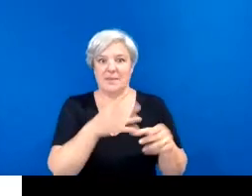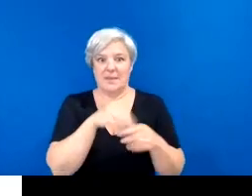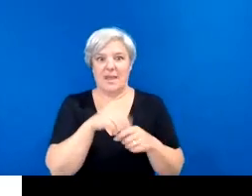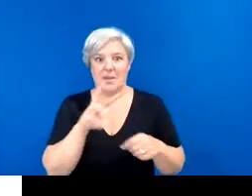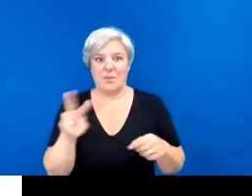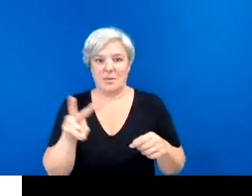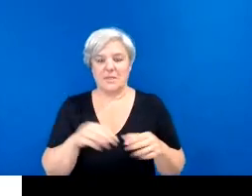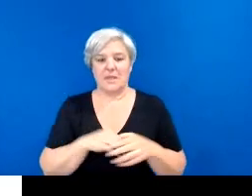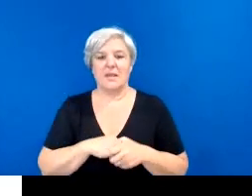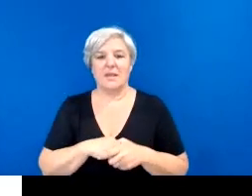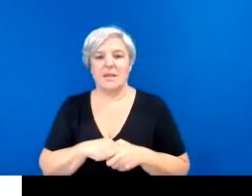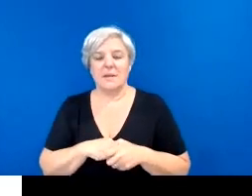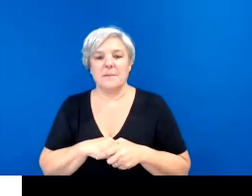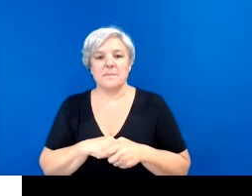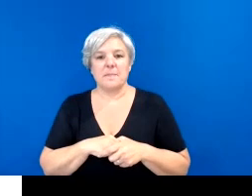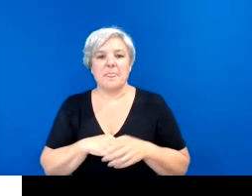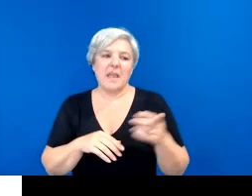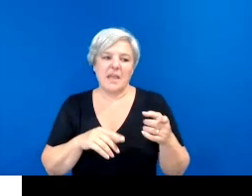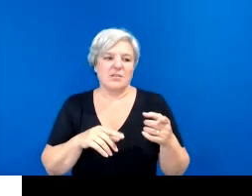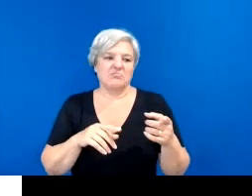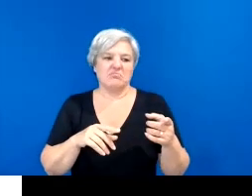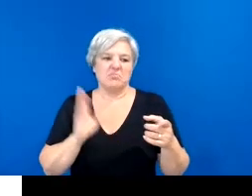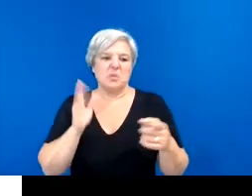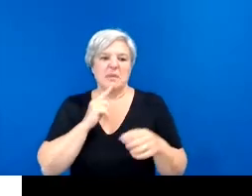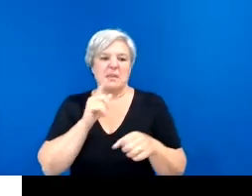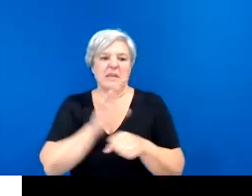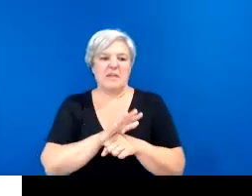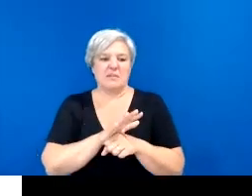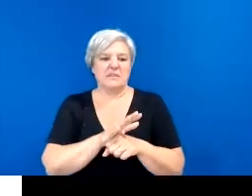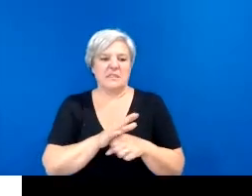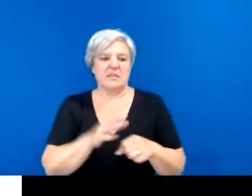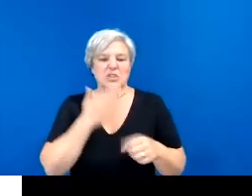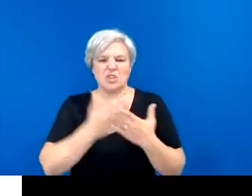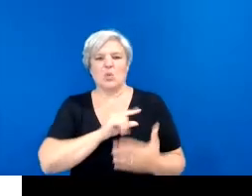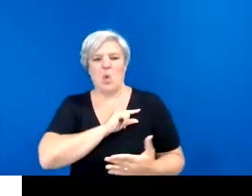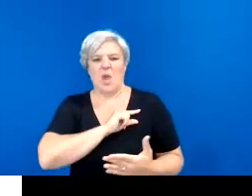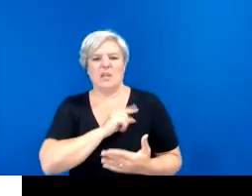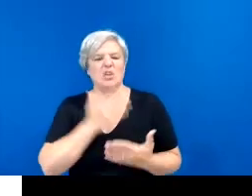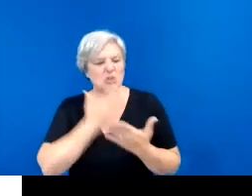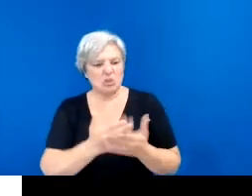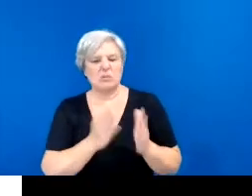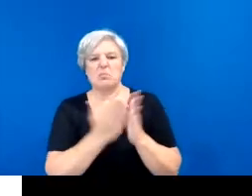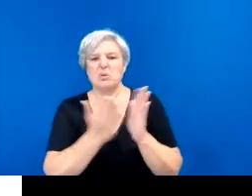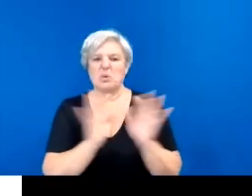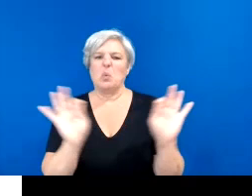then you're pretty much guaranteed that it's going to be something quality and something that is, you know, that's